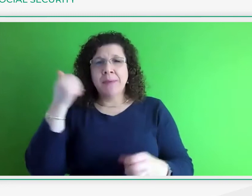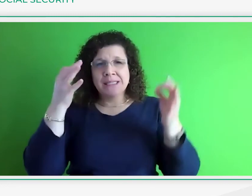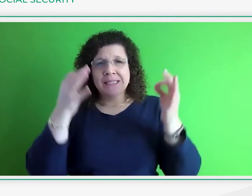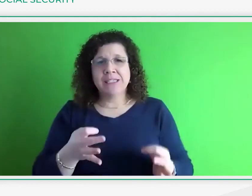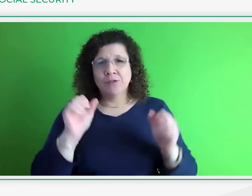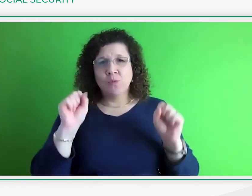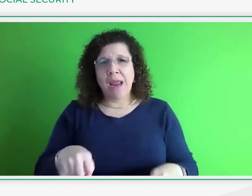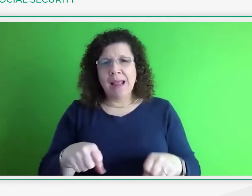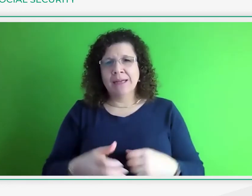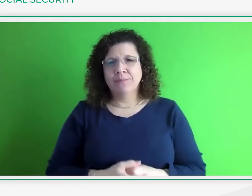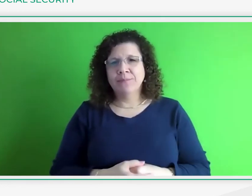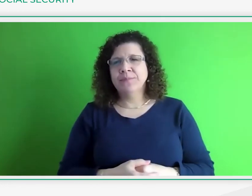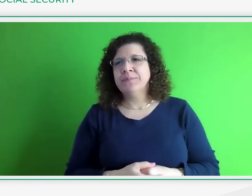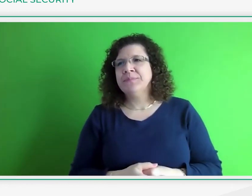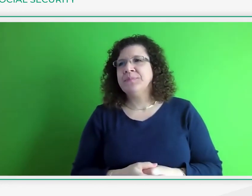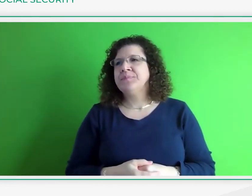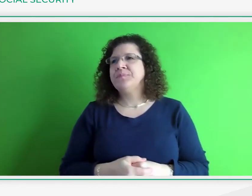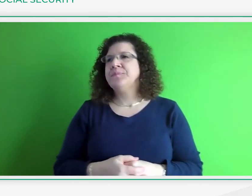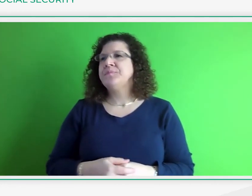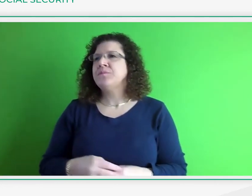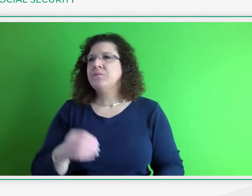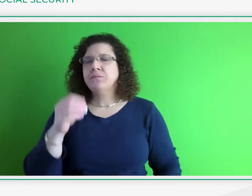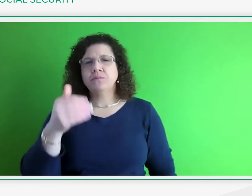That will help you to make a better decision.